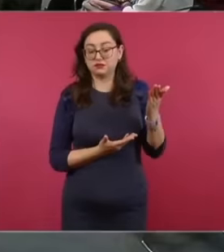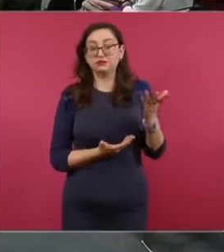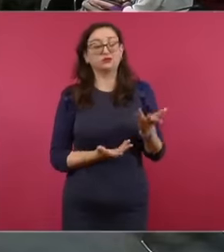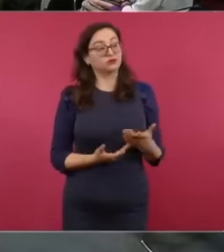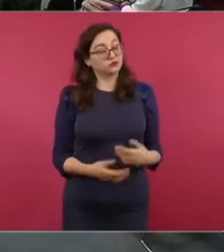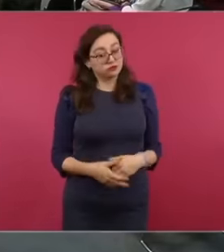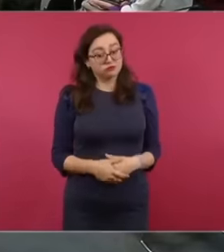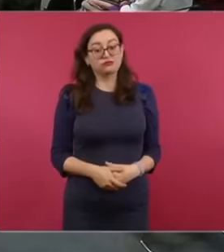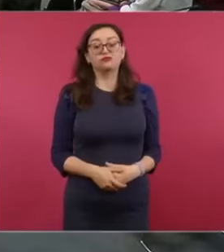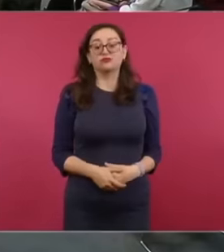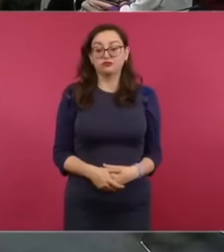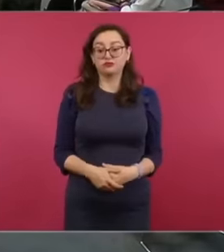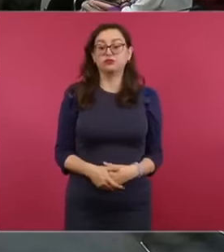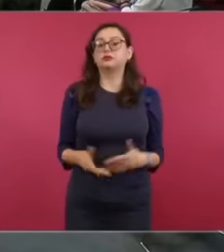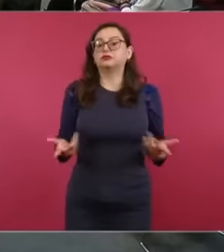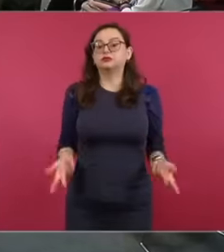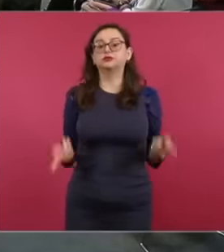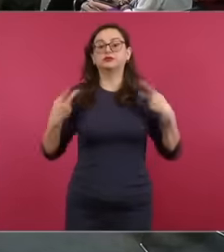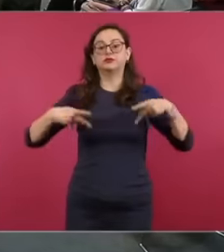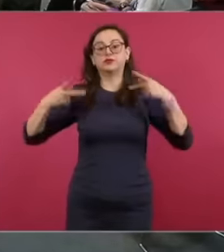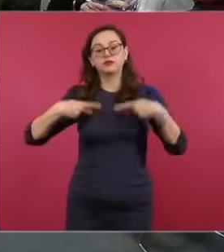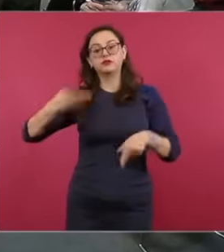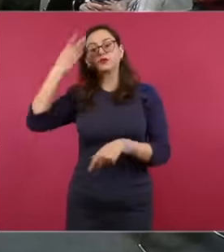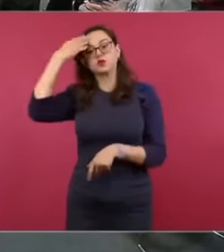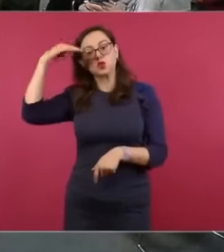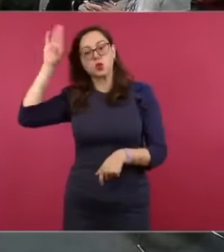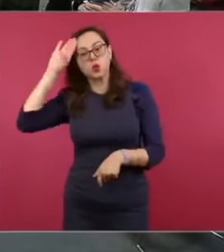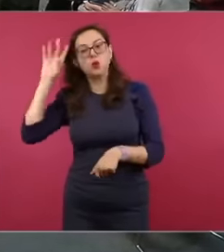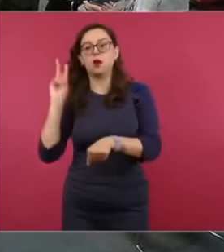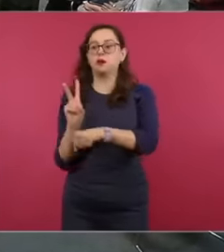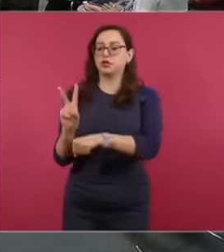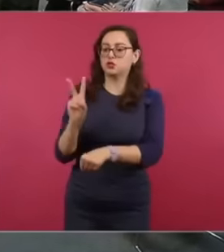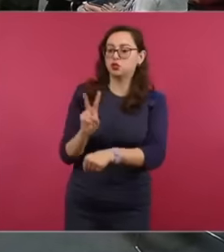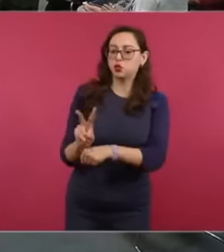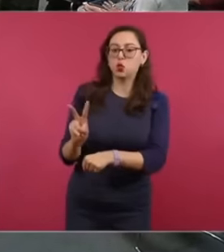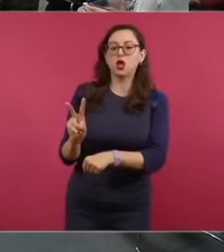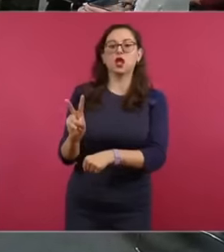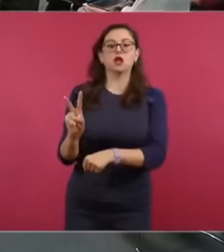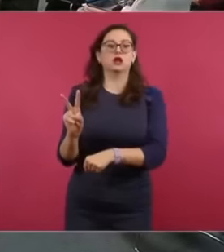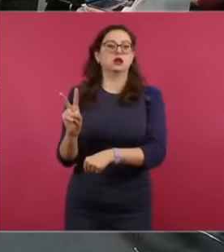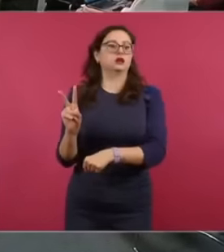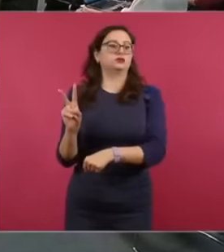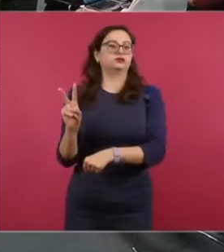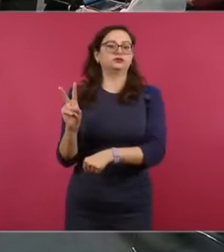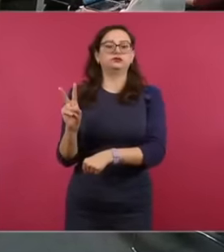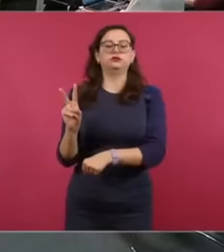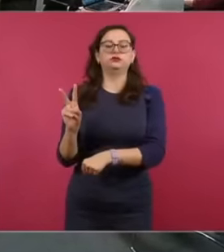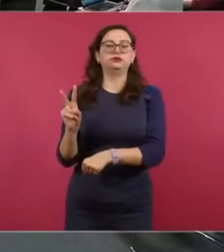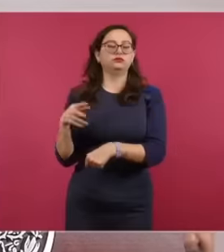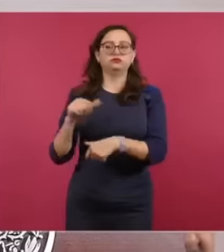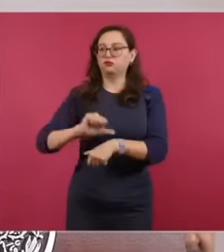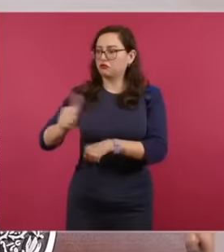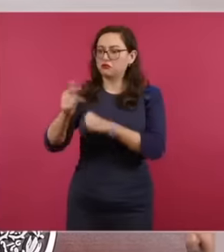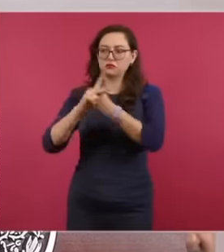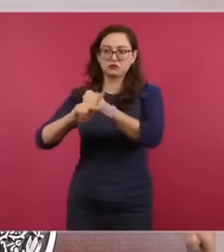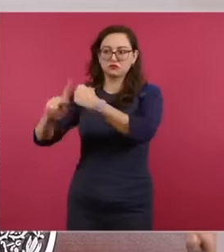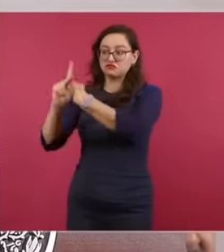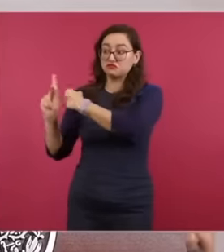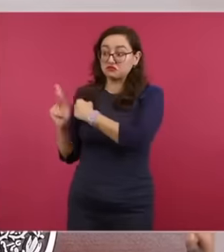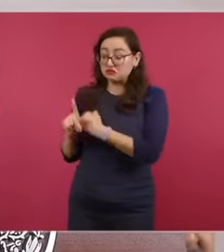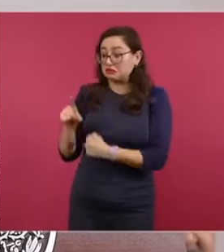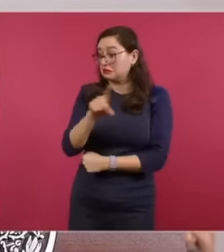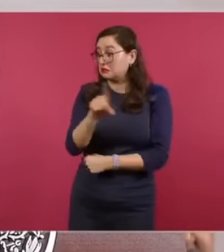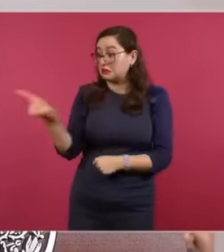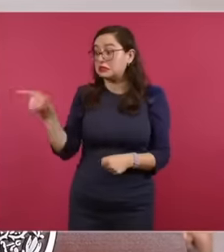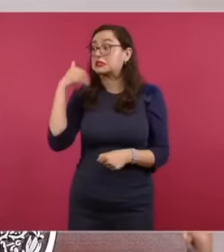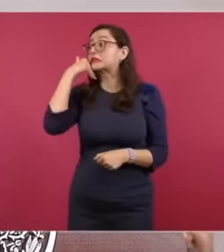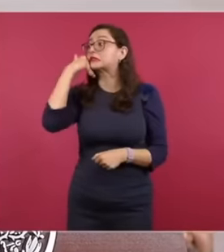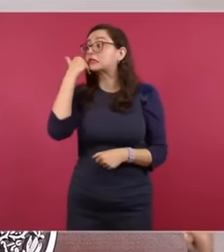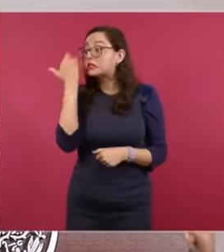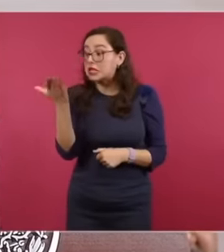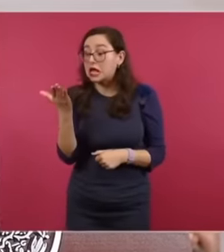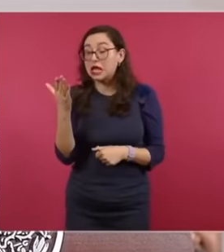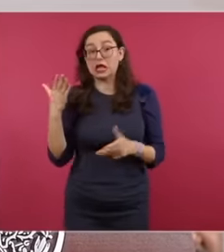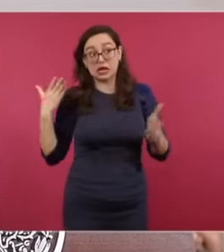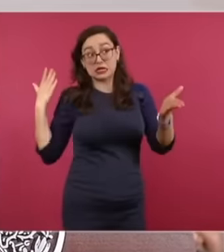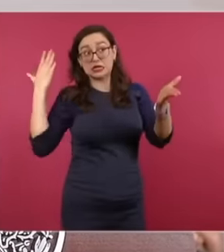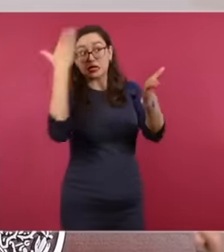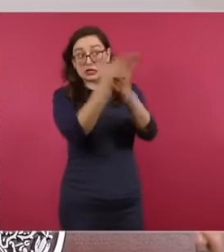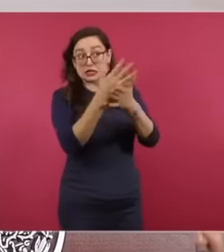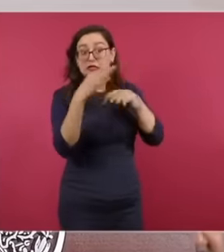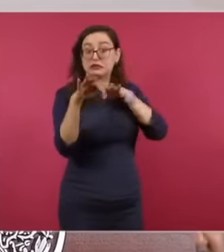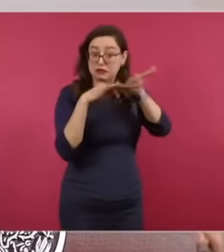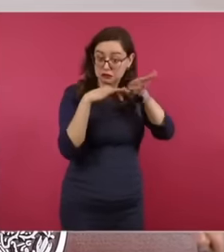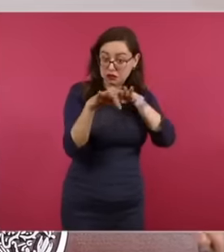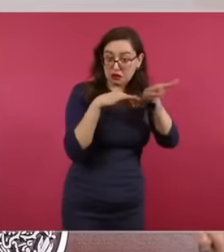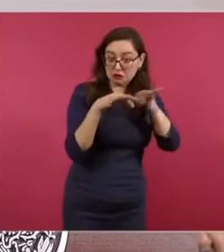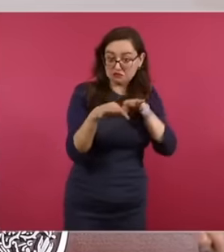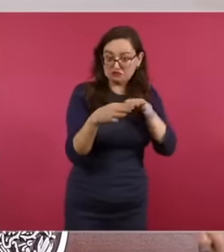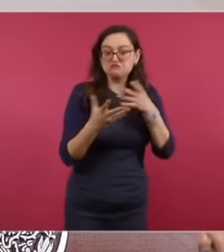citizen of Cuba from Venezuela from other countries can make their request and thousands have entered that